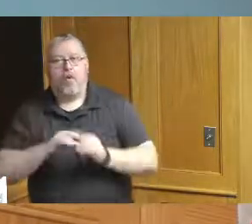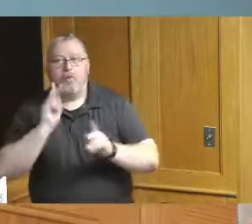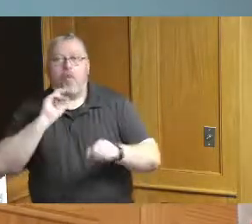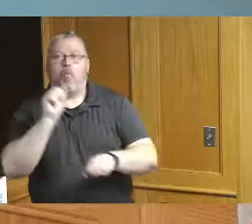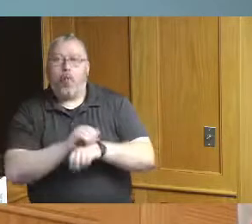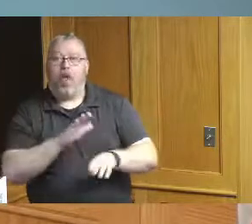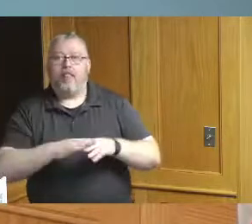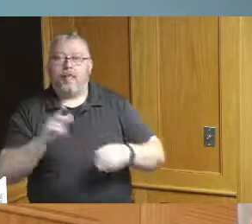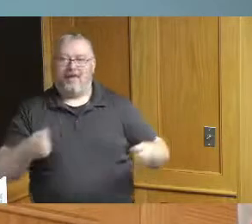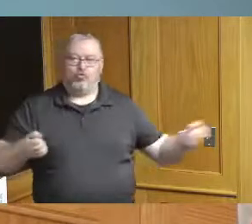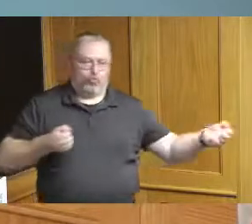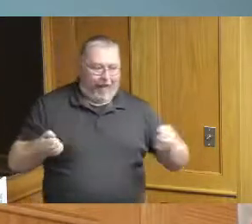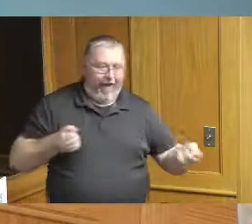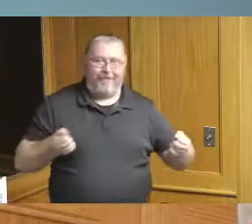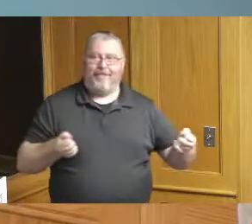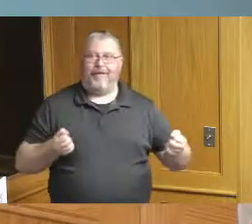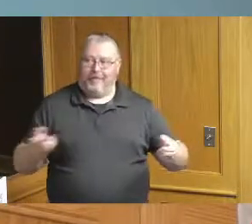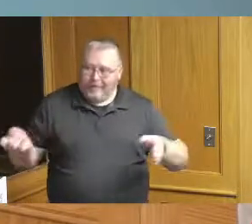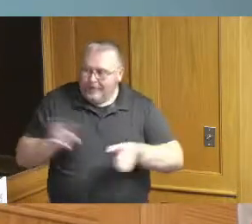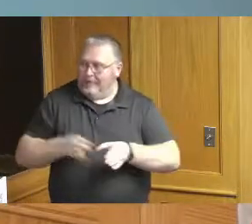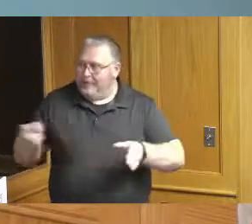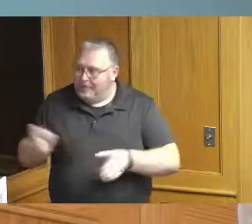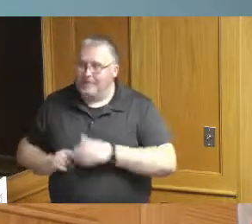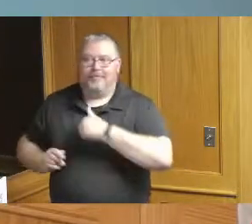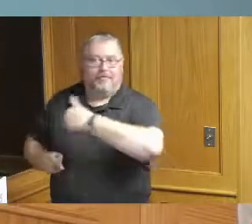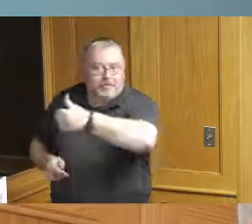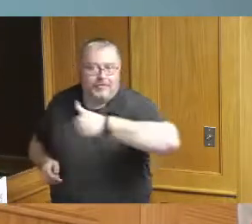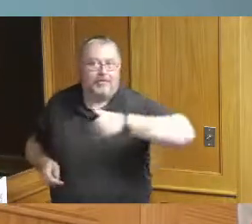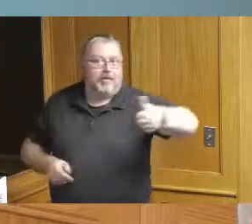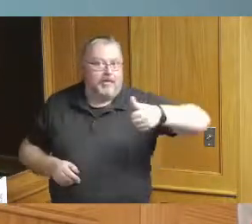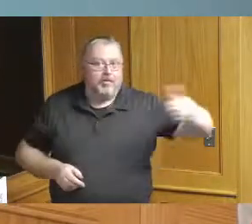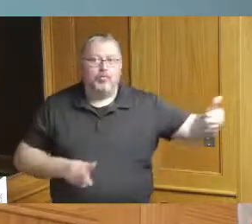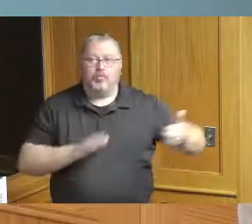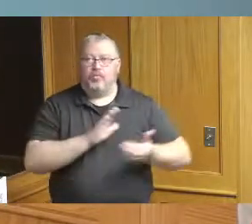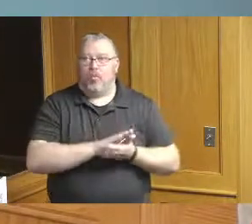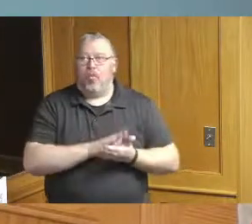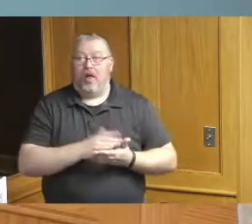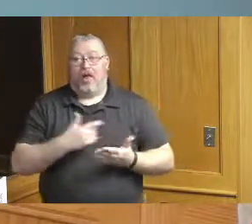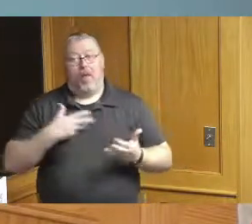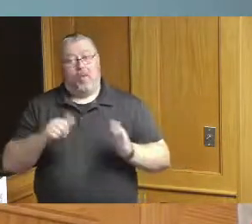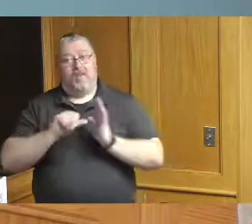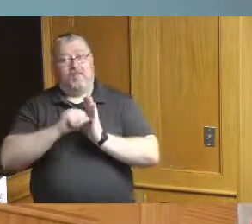driving the bus to get people to the schools so i wanted to to highlight that and i just wanted